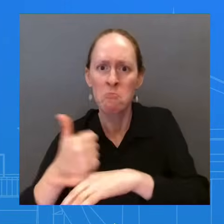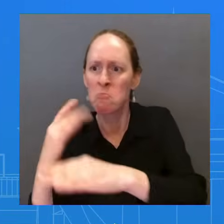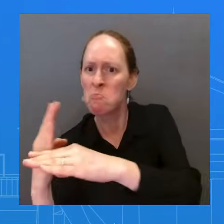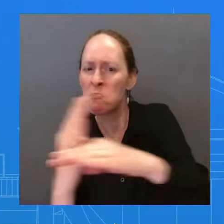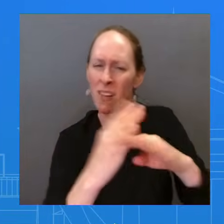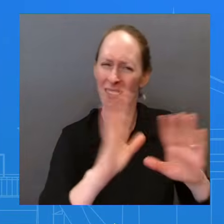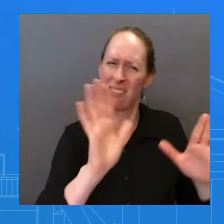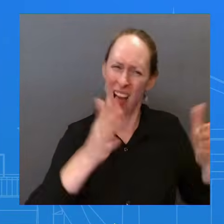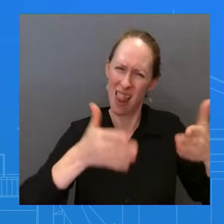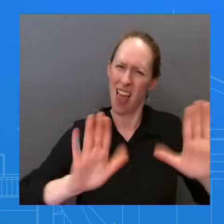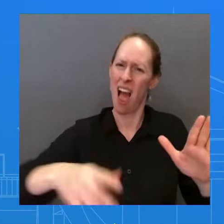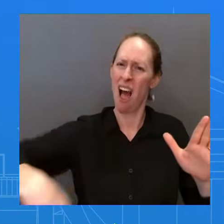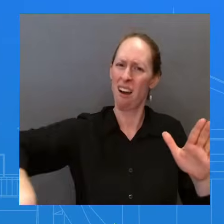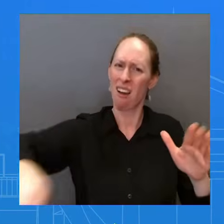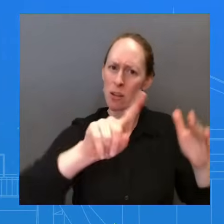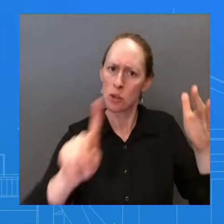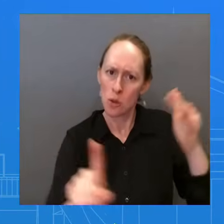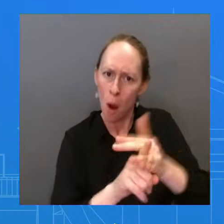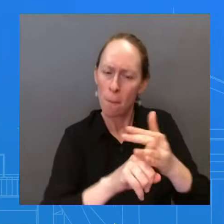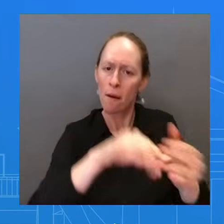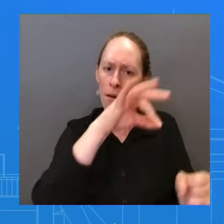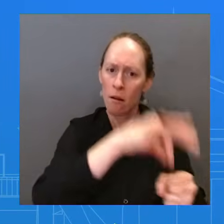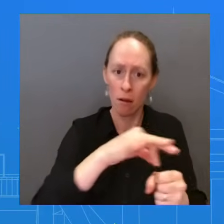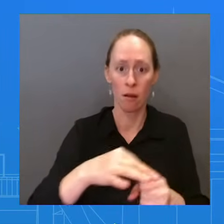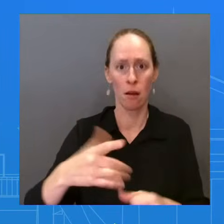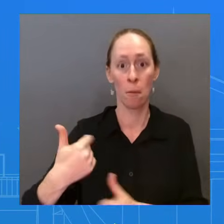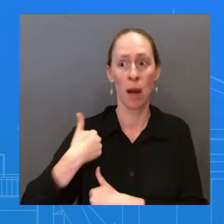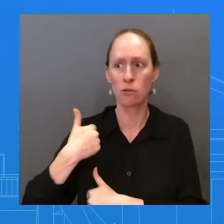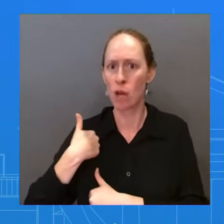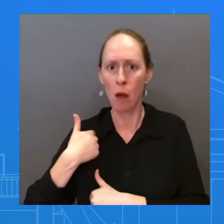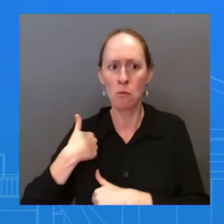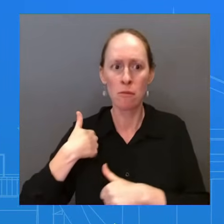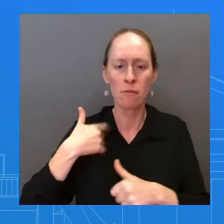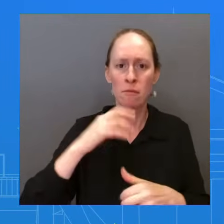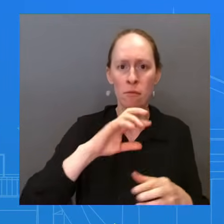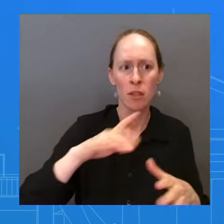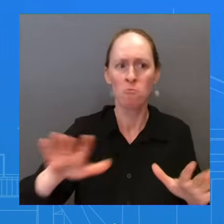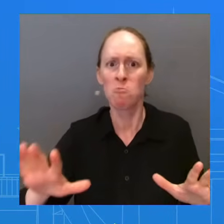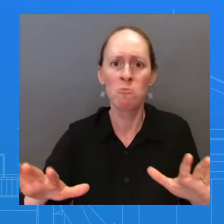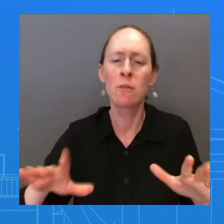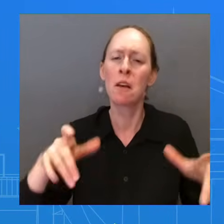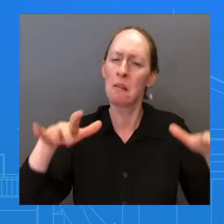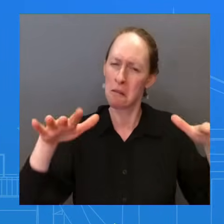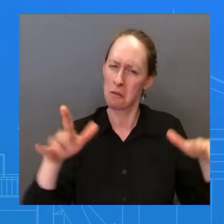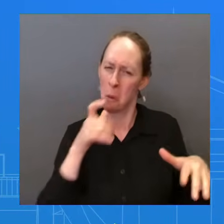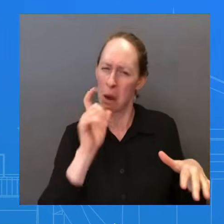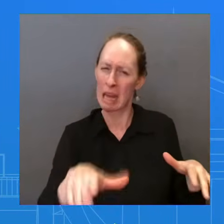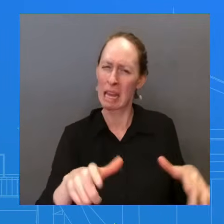and urge Kosovo Serbs to halt challenges to KFOR and to refrain from further violence. We want to see this de-escalated.